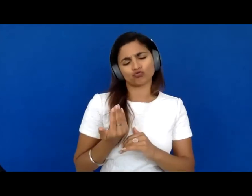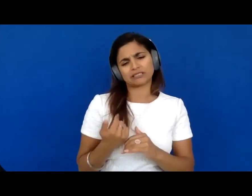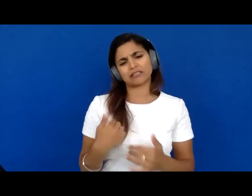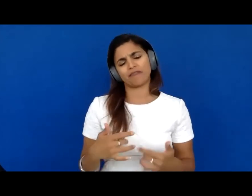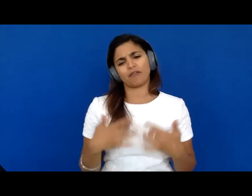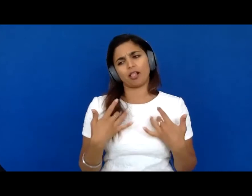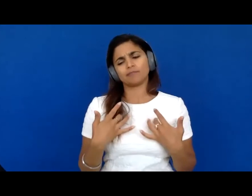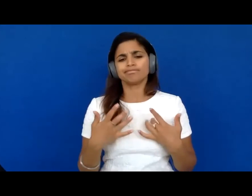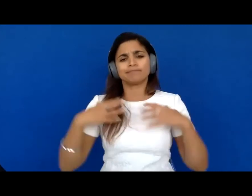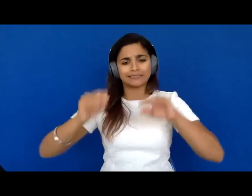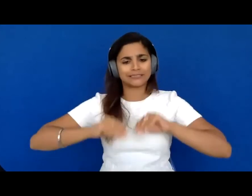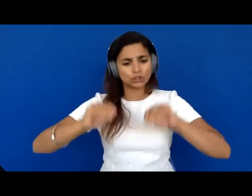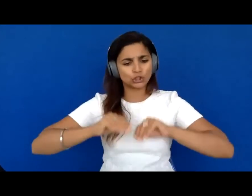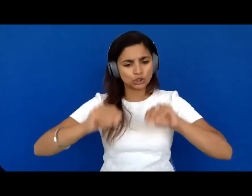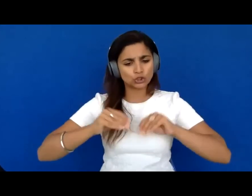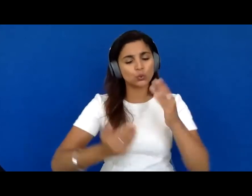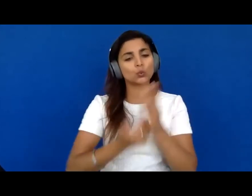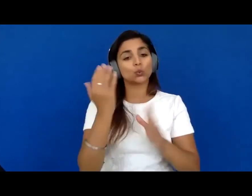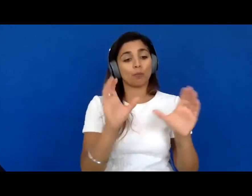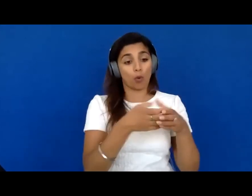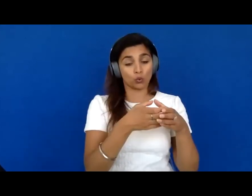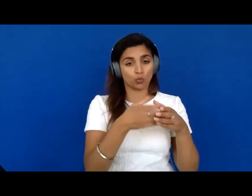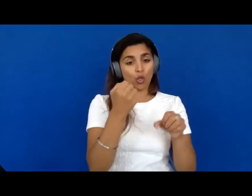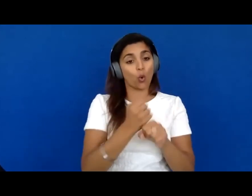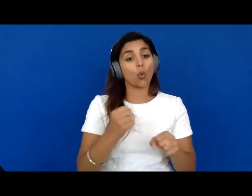new module at Goldsmiths which is on violence and uses feminist queer